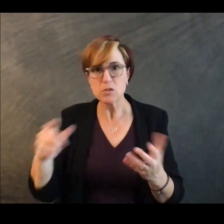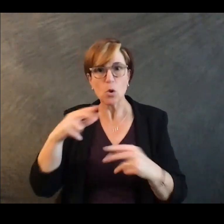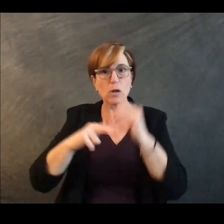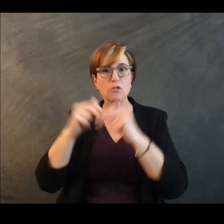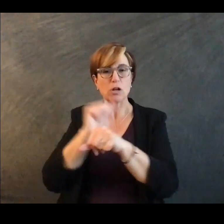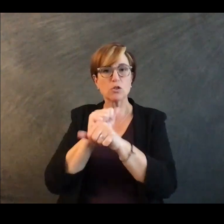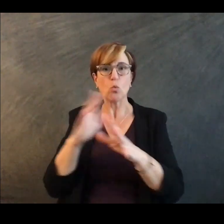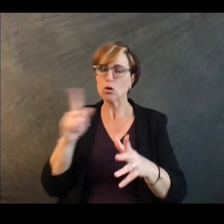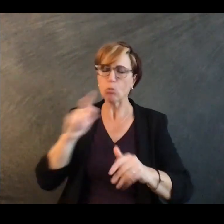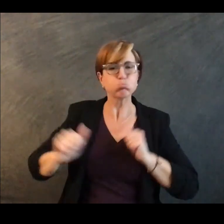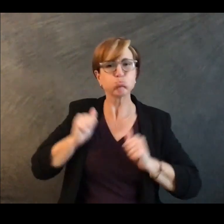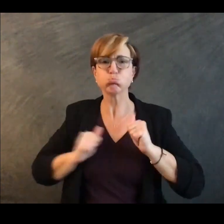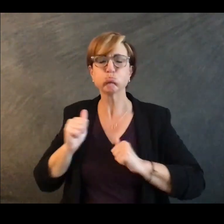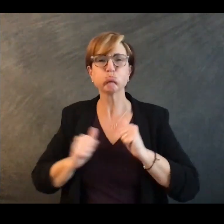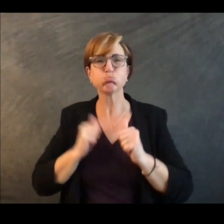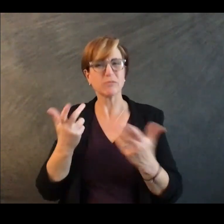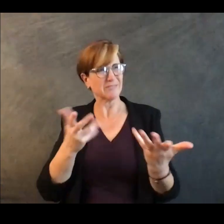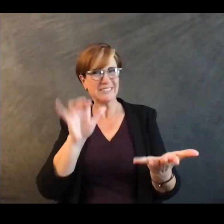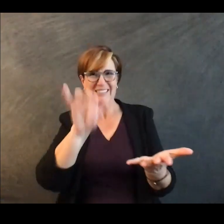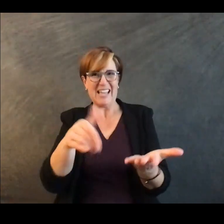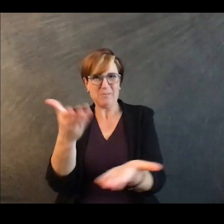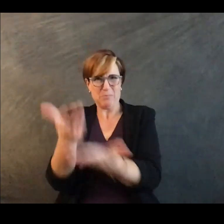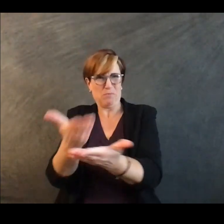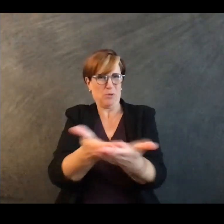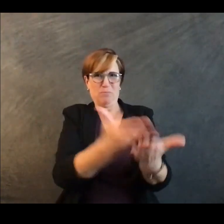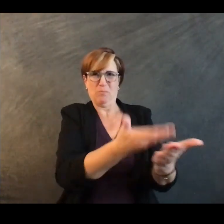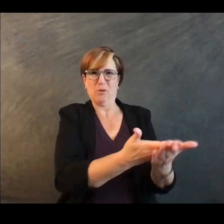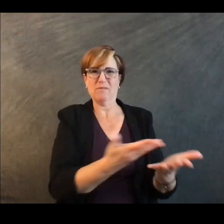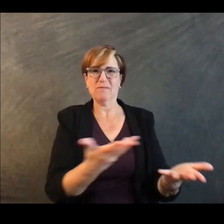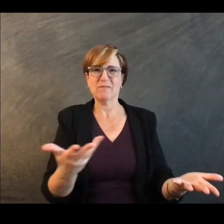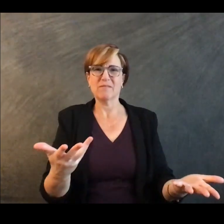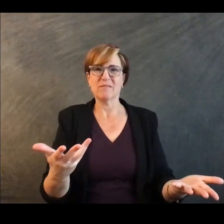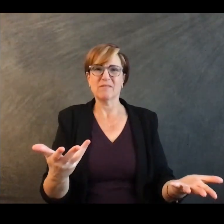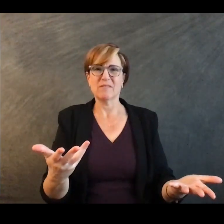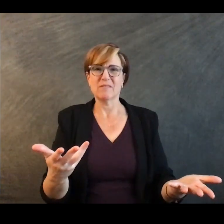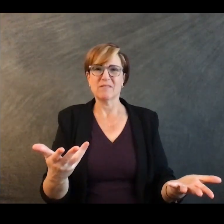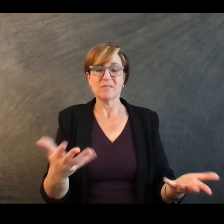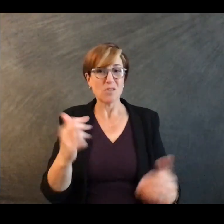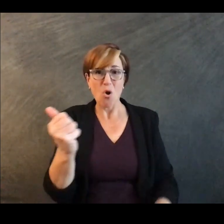mean this is all this is all new territory it unlocked the miracles of